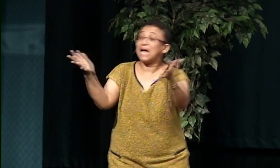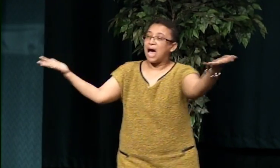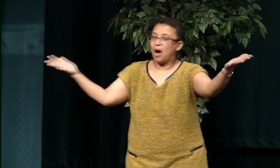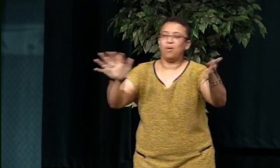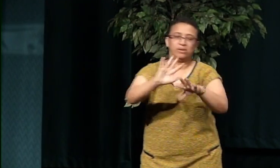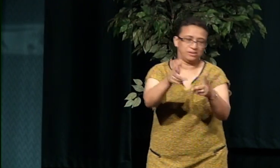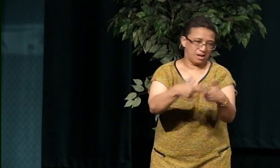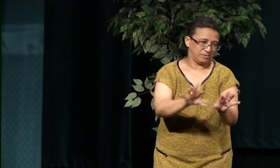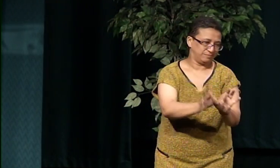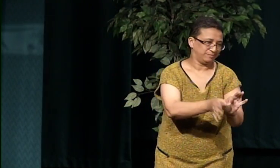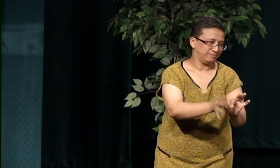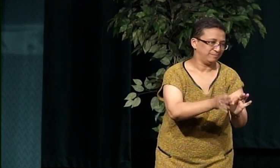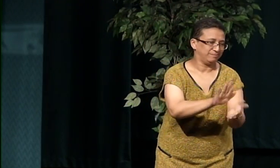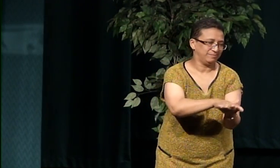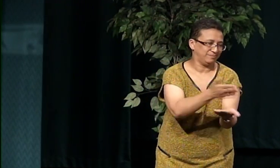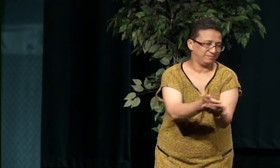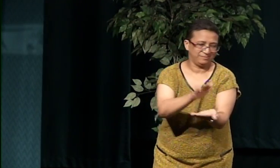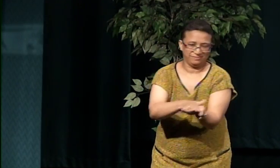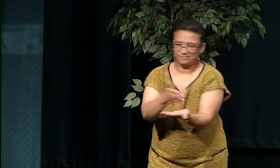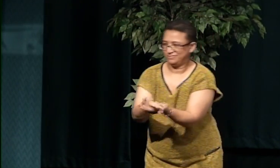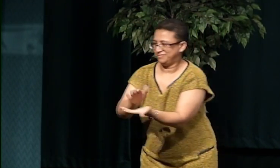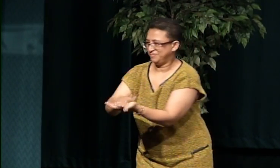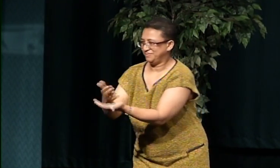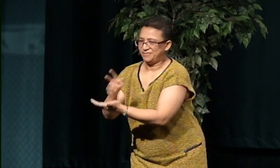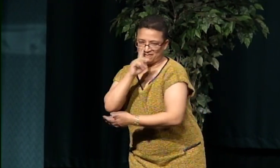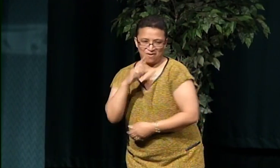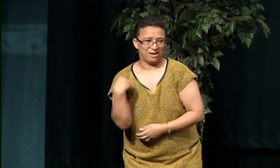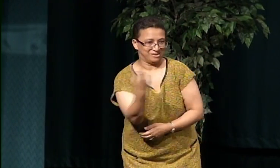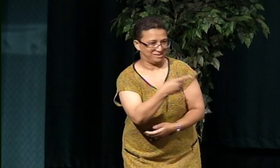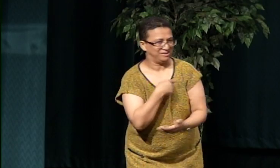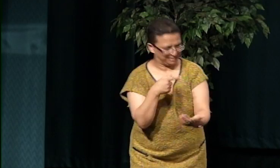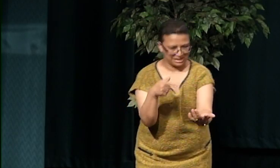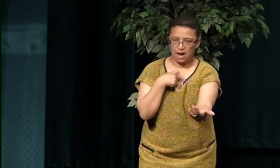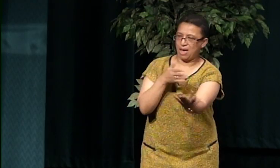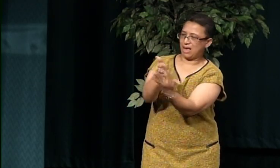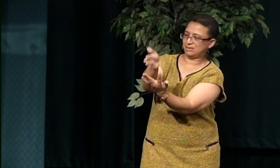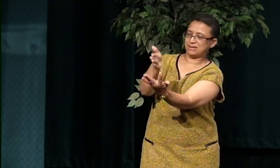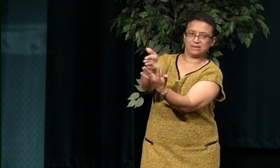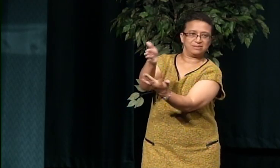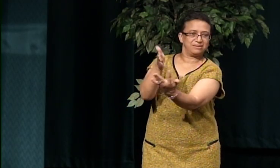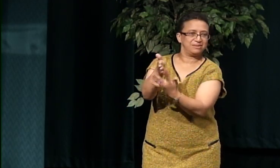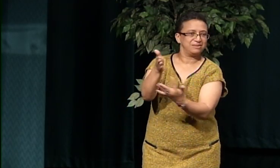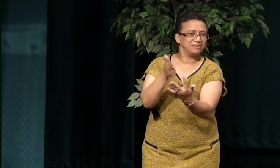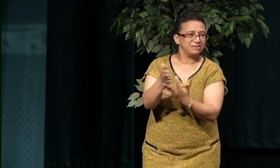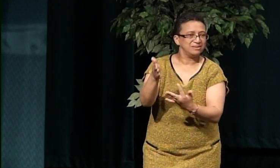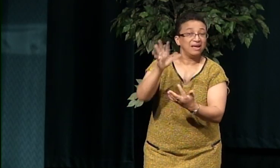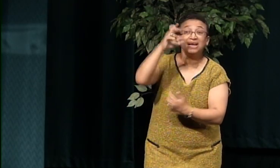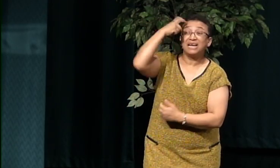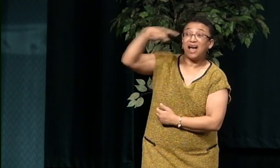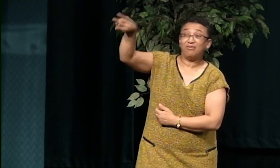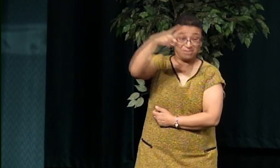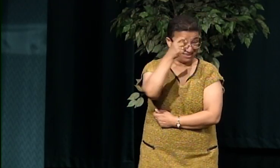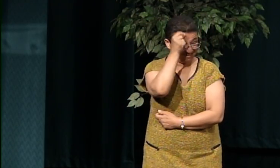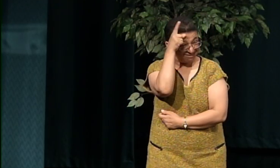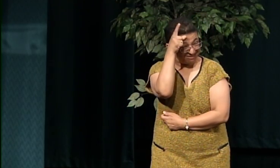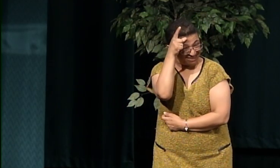Deaf people need a visual language. We all know that. We also know that access is often provided